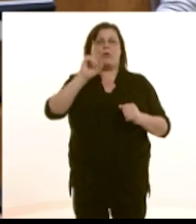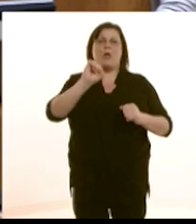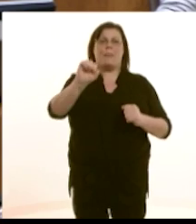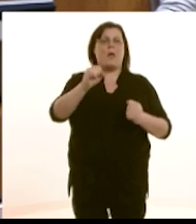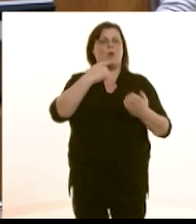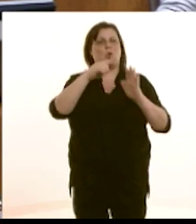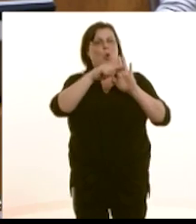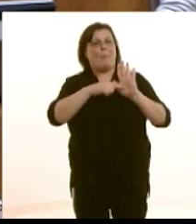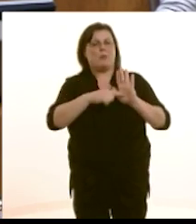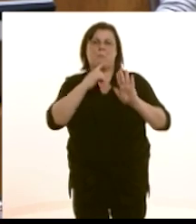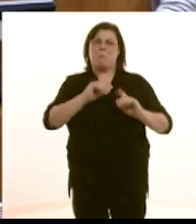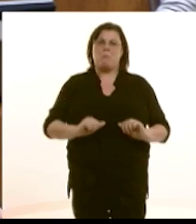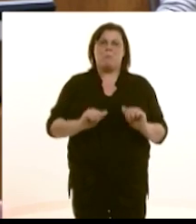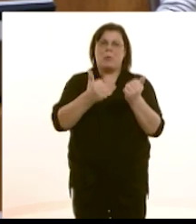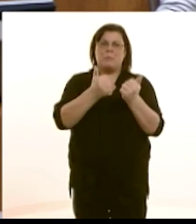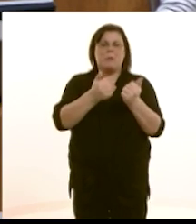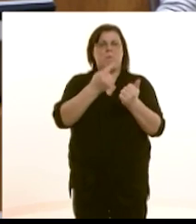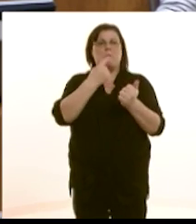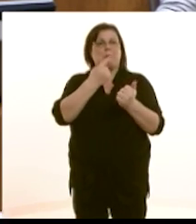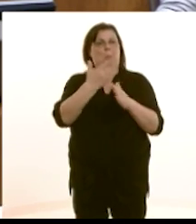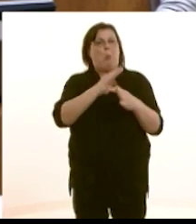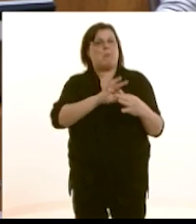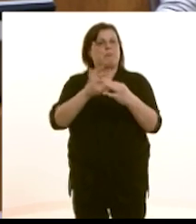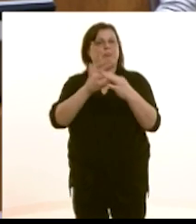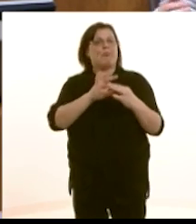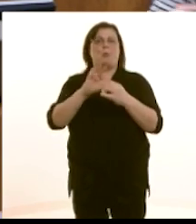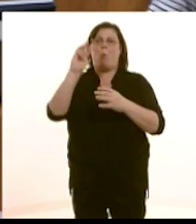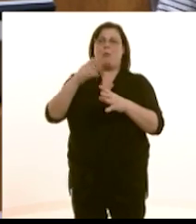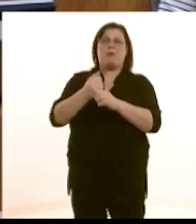in terms of the engagement that they have with the Welsh Government, positive in terms